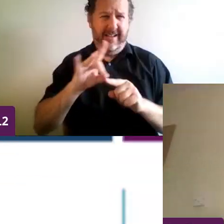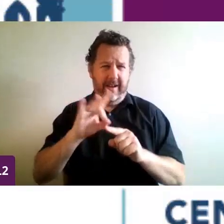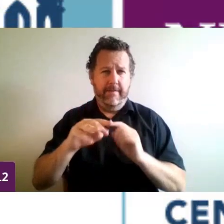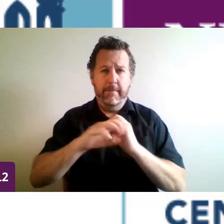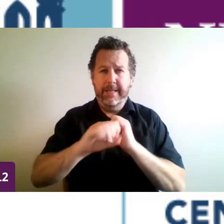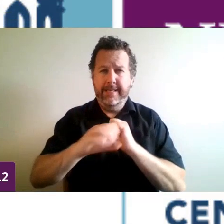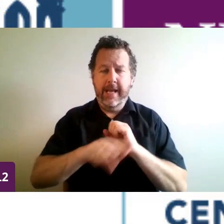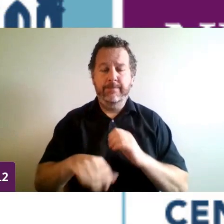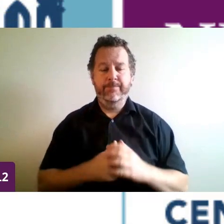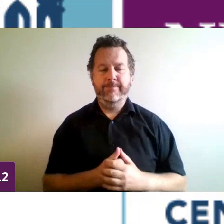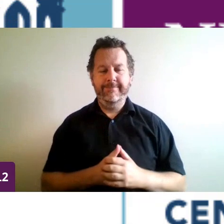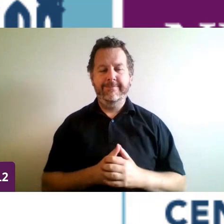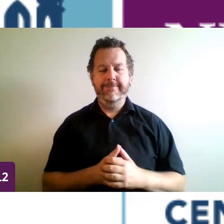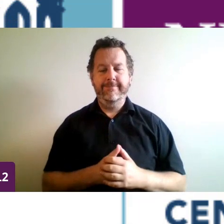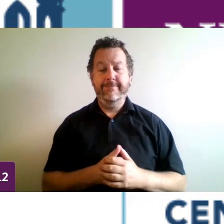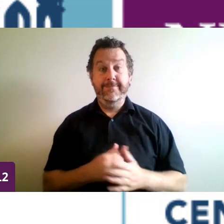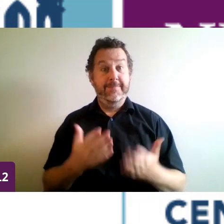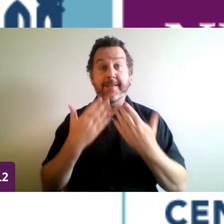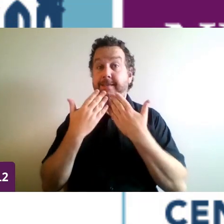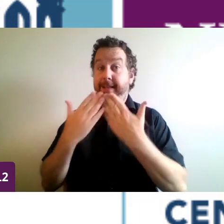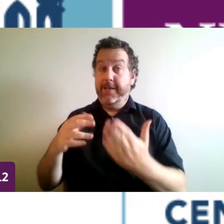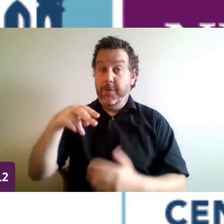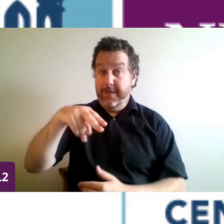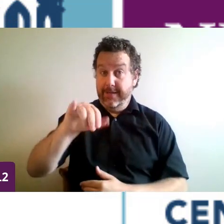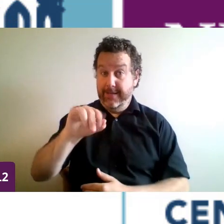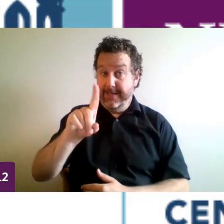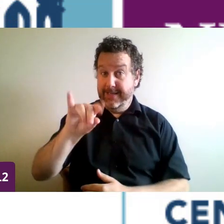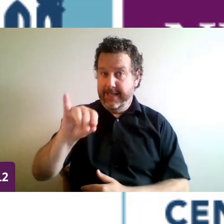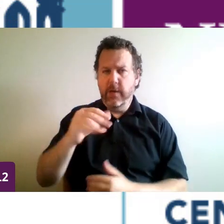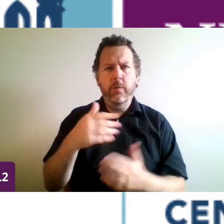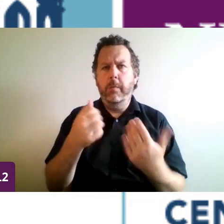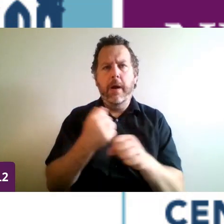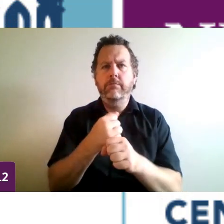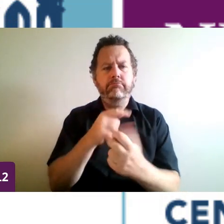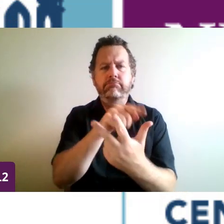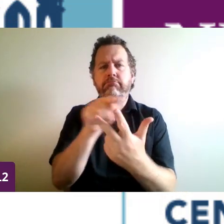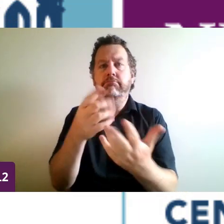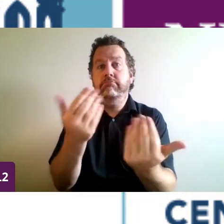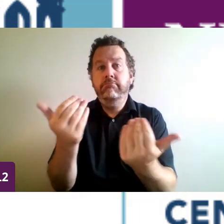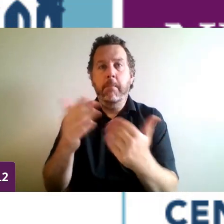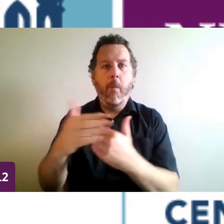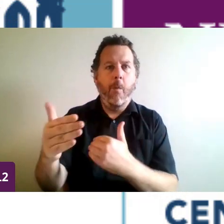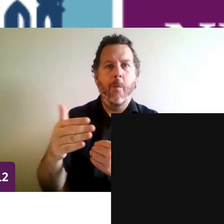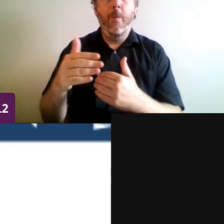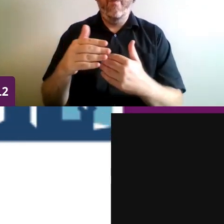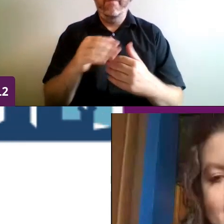Does anyone else have some disabled cultural icons they would like to share? Sinéad.